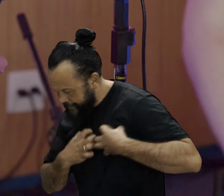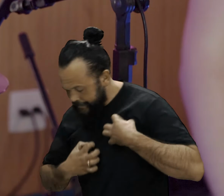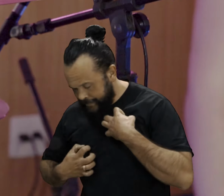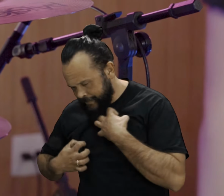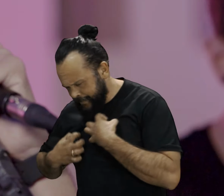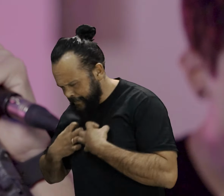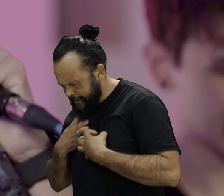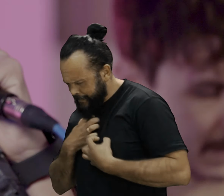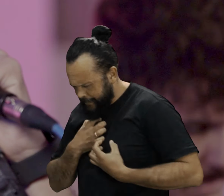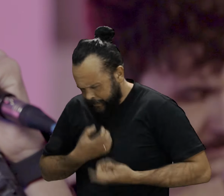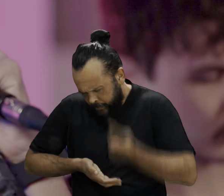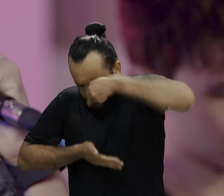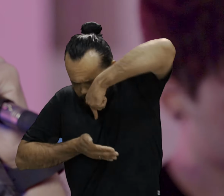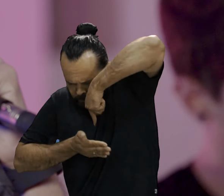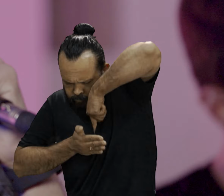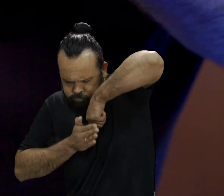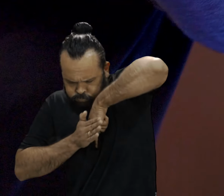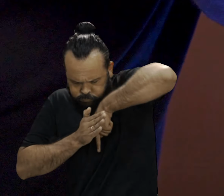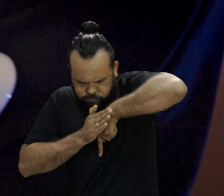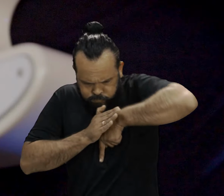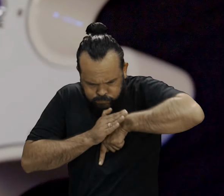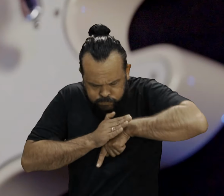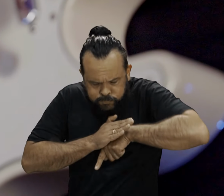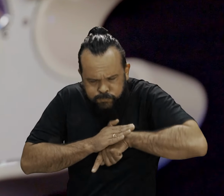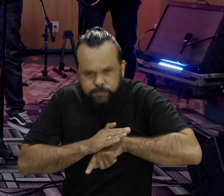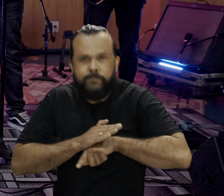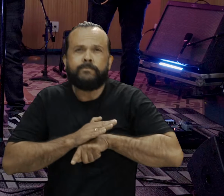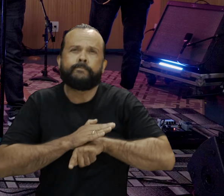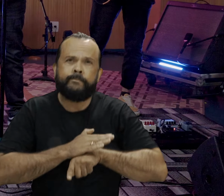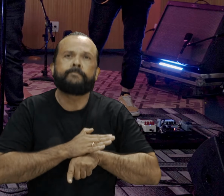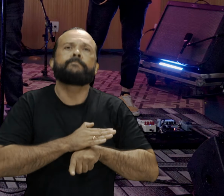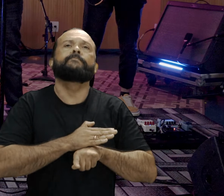I'm afraid of not being able, anyway